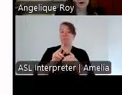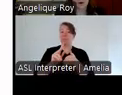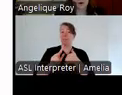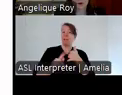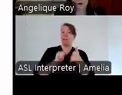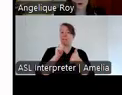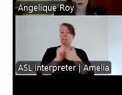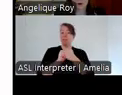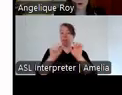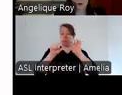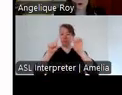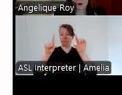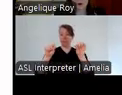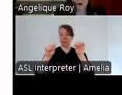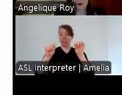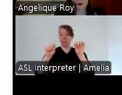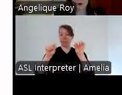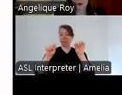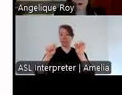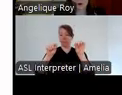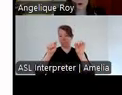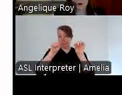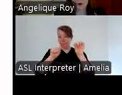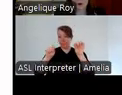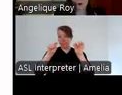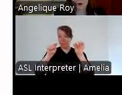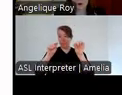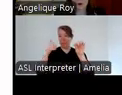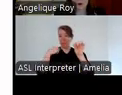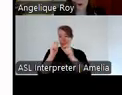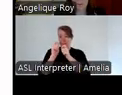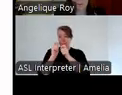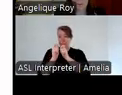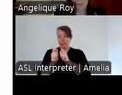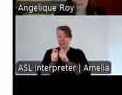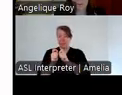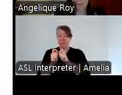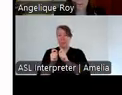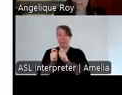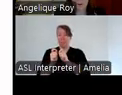is pictured in this screenshot to the left, represented by a play button with the settings cogwheel.